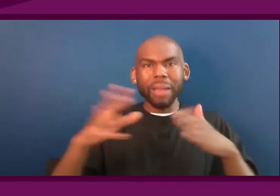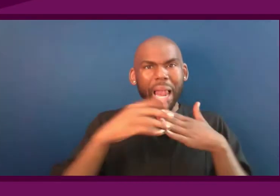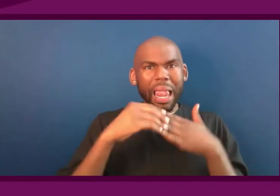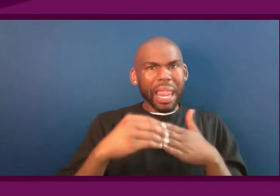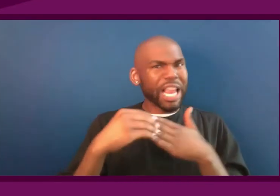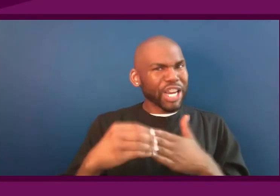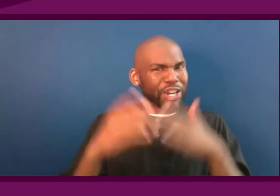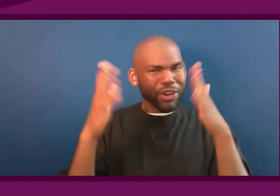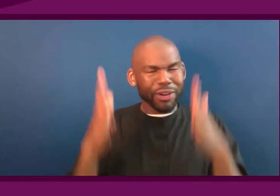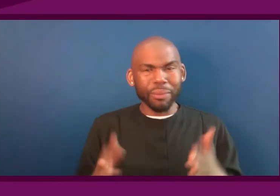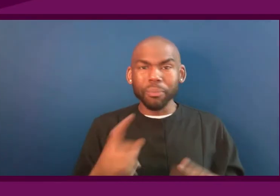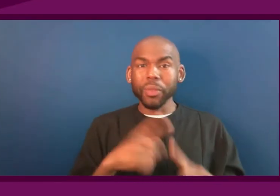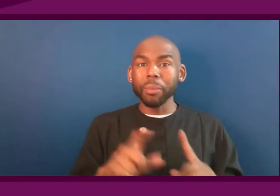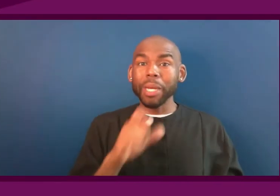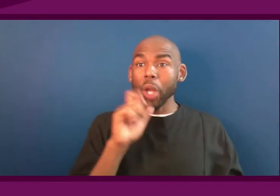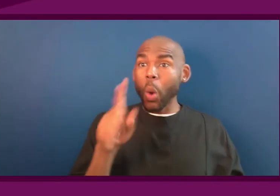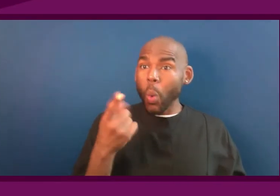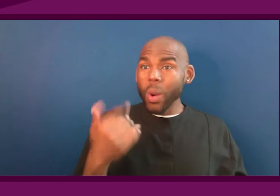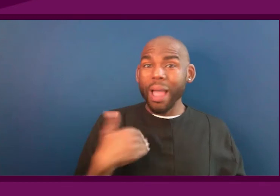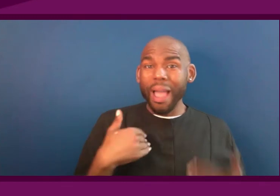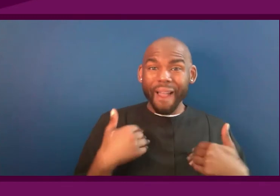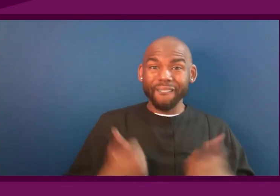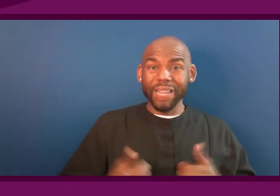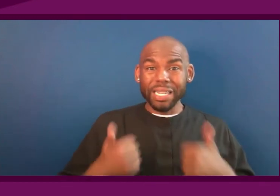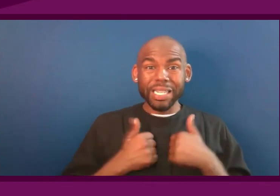going to change the world. And all of us are going to get behind him and support him. But